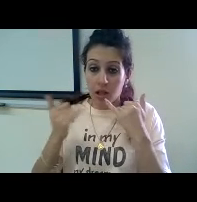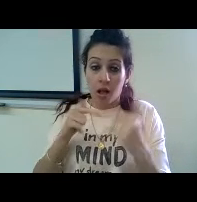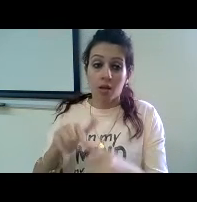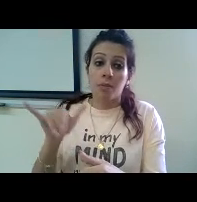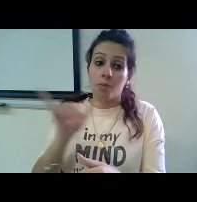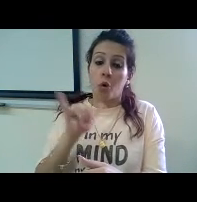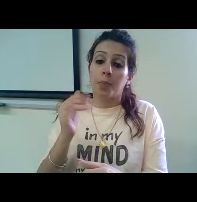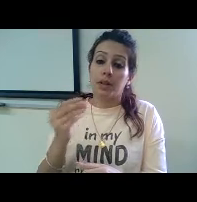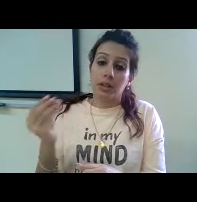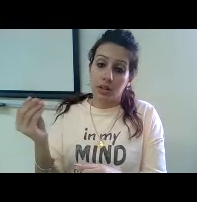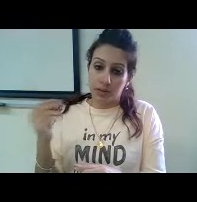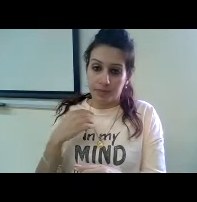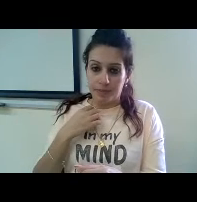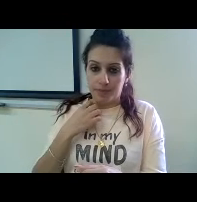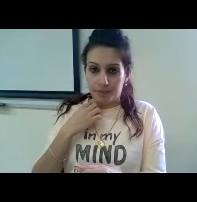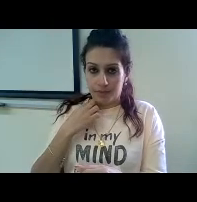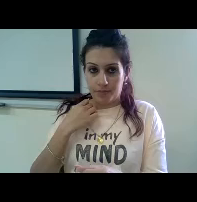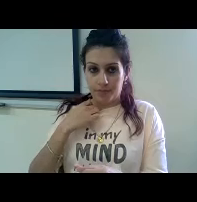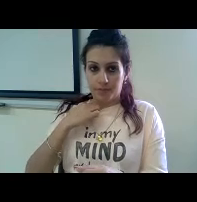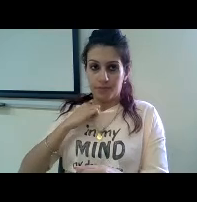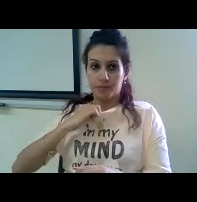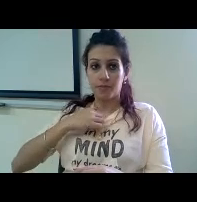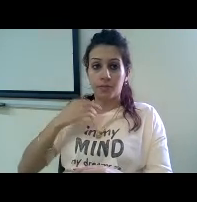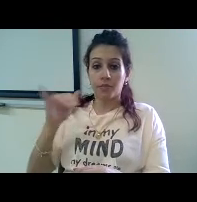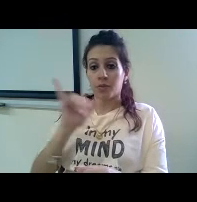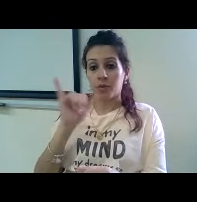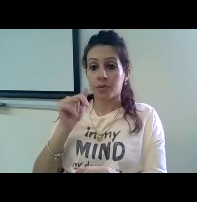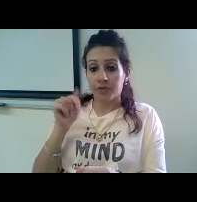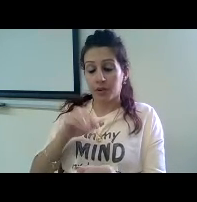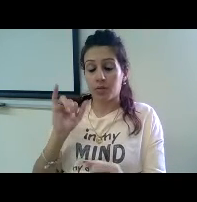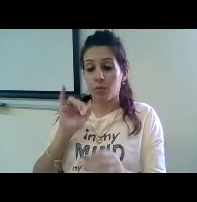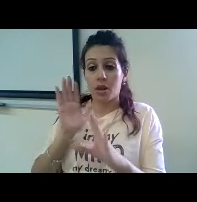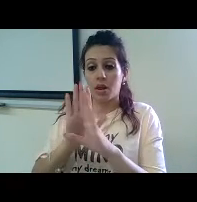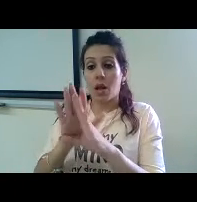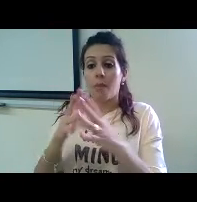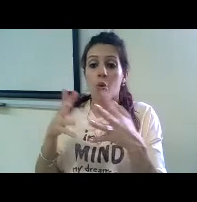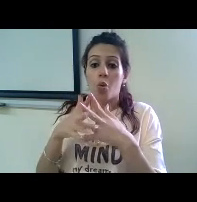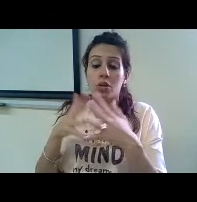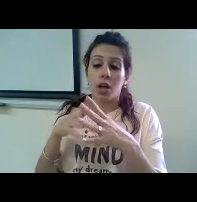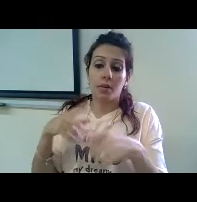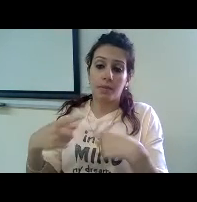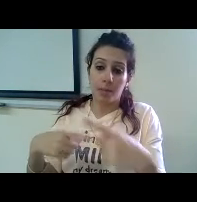Next, please. So that's the end of my presentation.